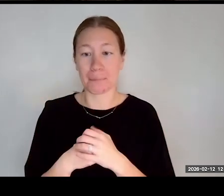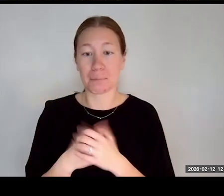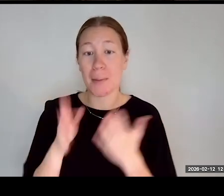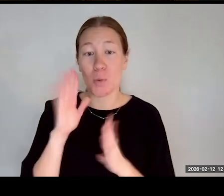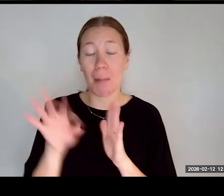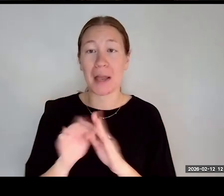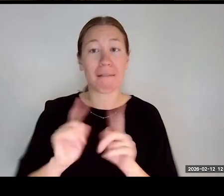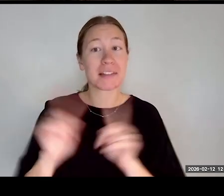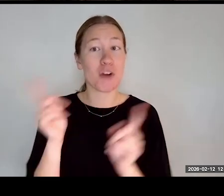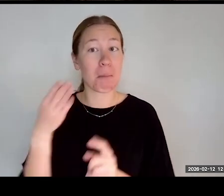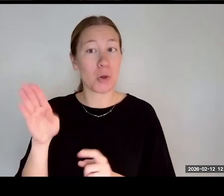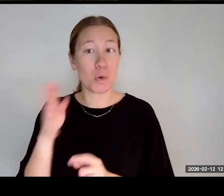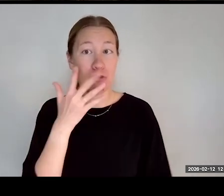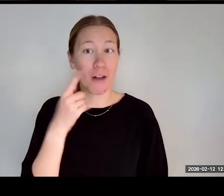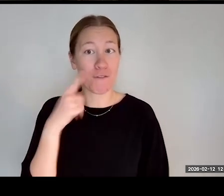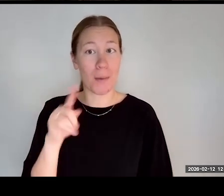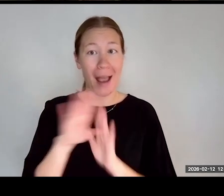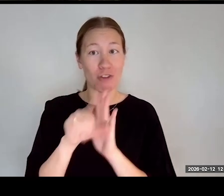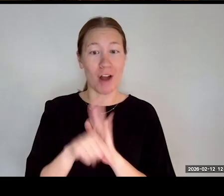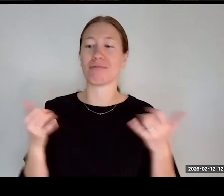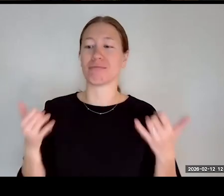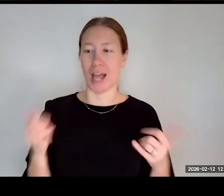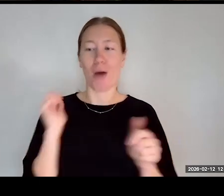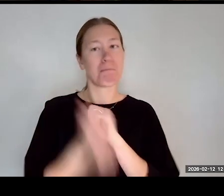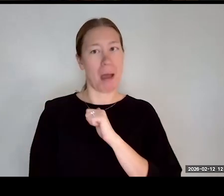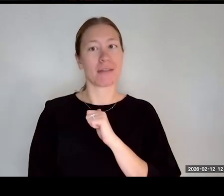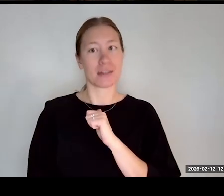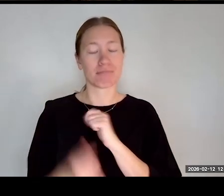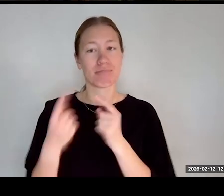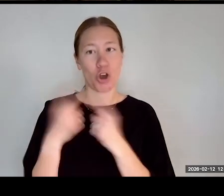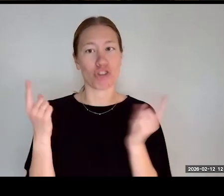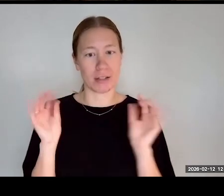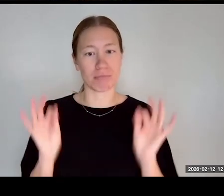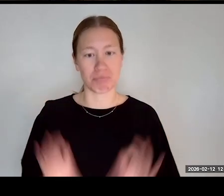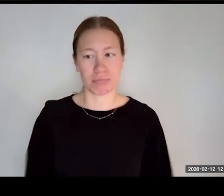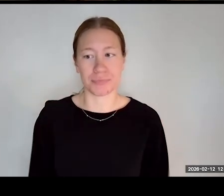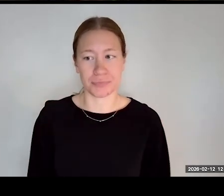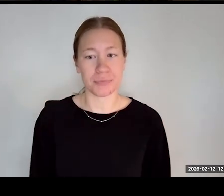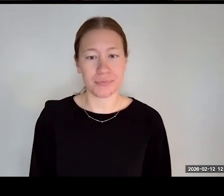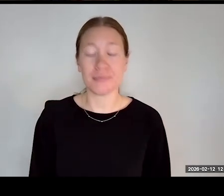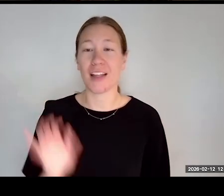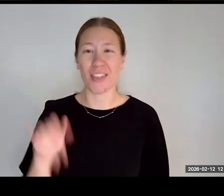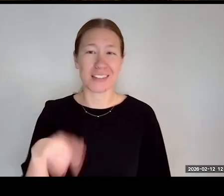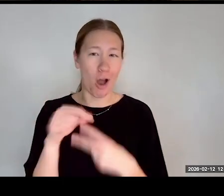for the background and then I will pass that contrast check. So that's how we can repair color in our document.